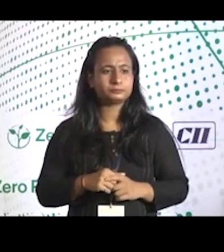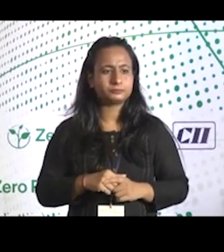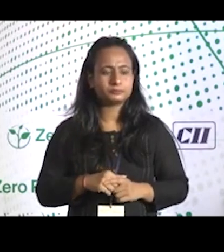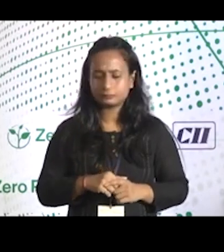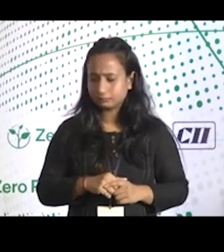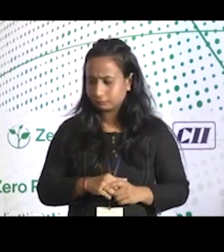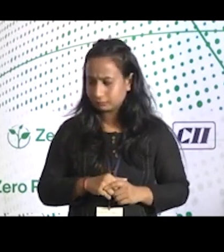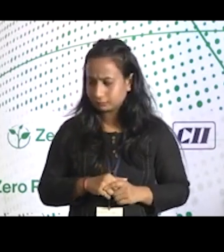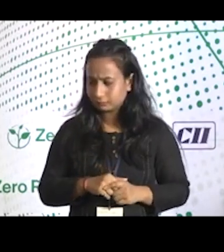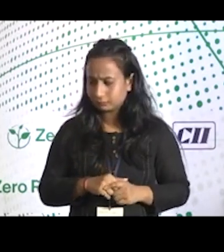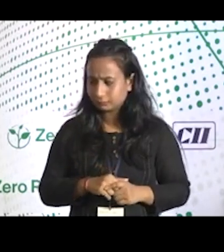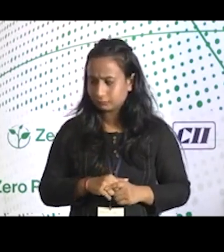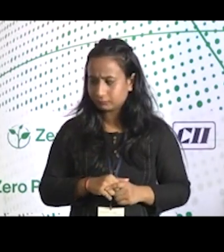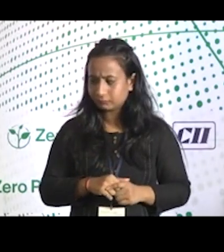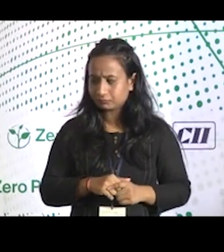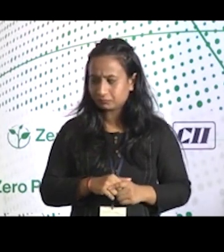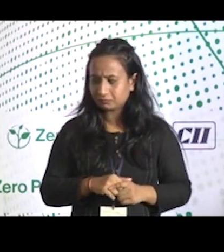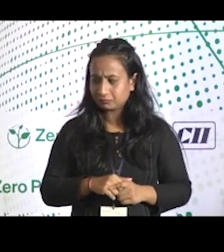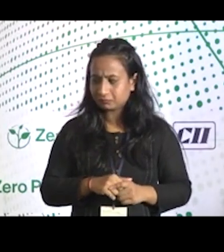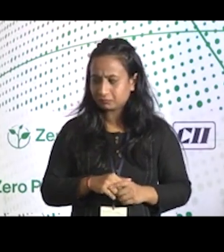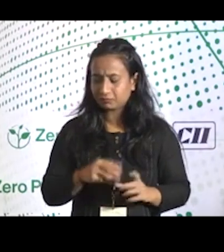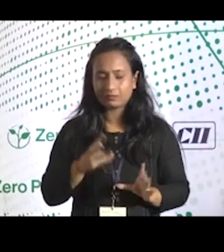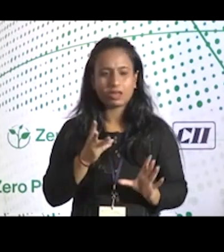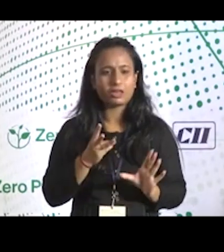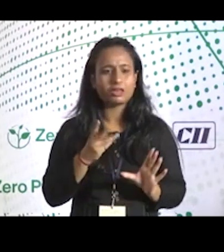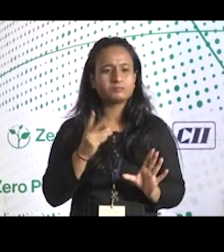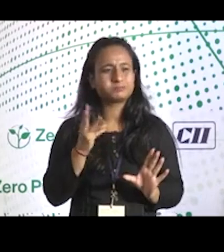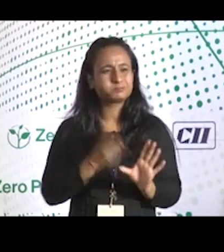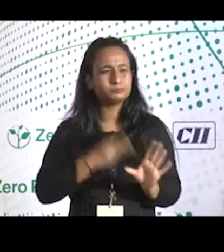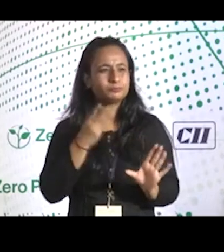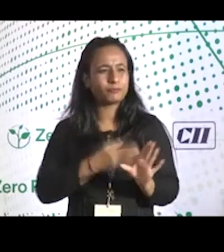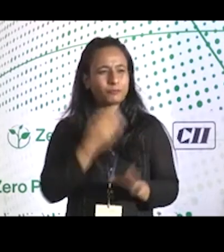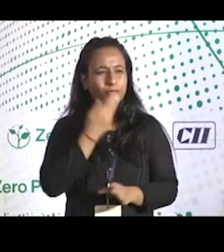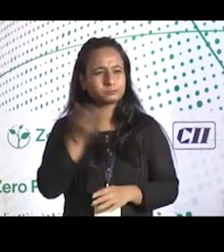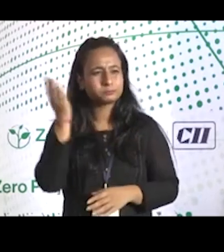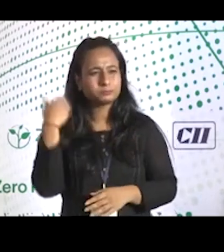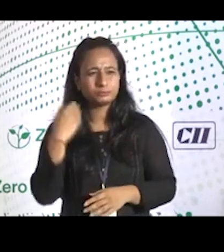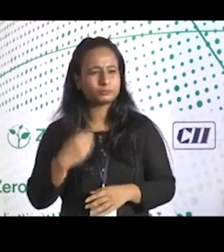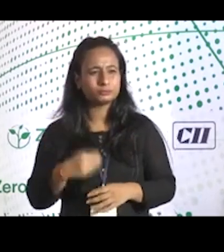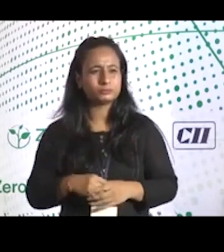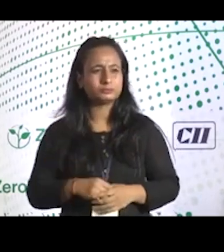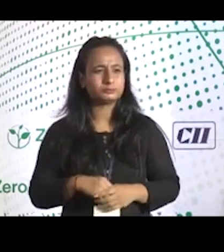But also what, three, four years ago I started the social event called Belong, which focuses on inclusion of all different kinds.